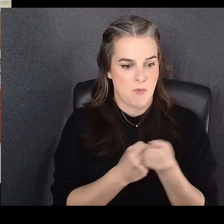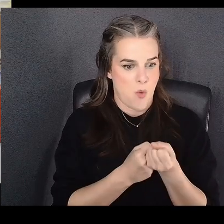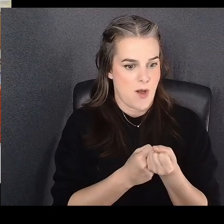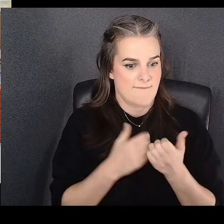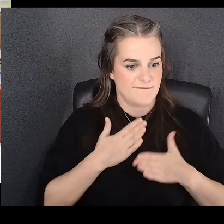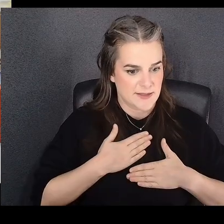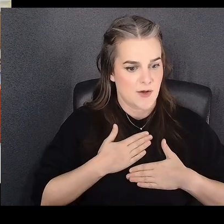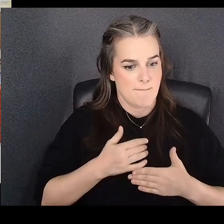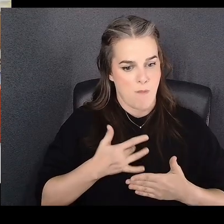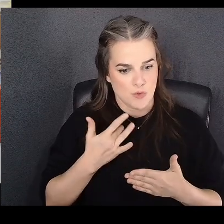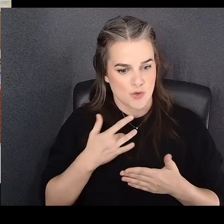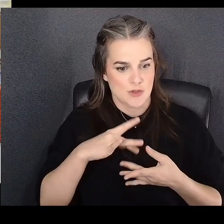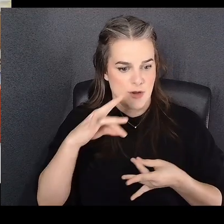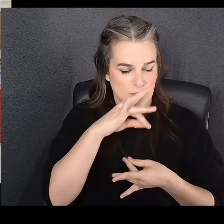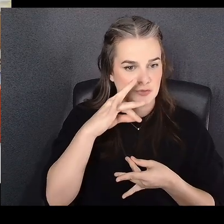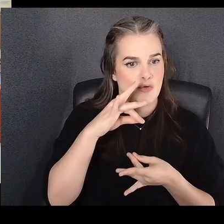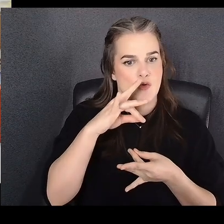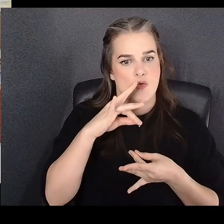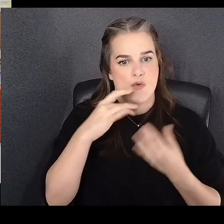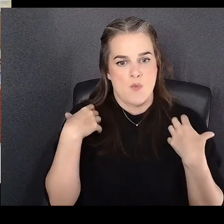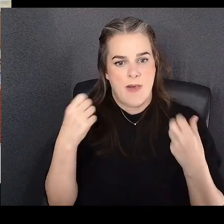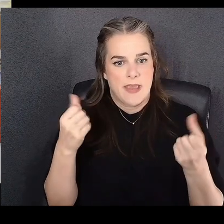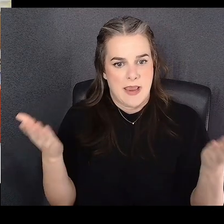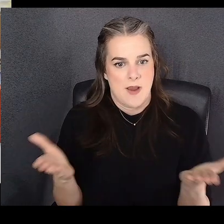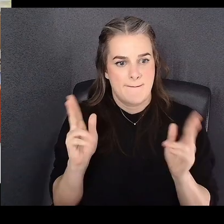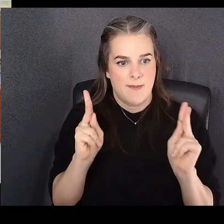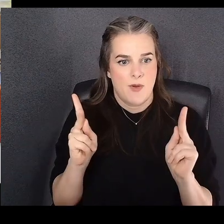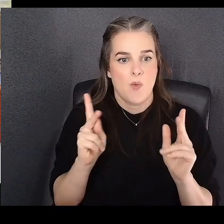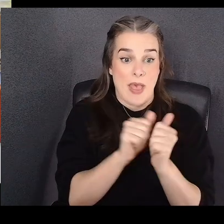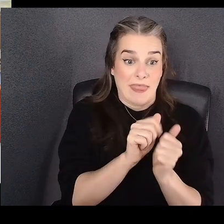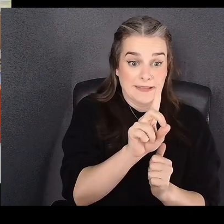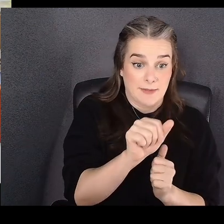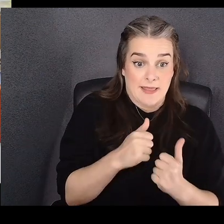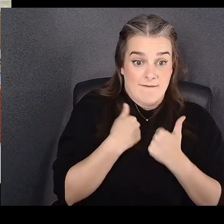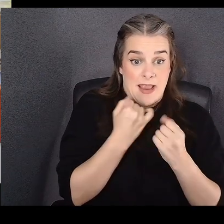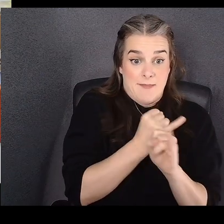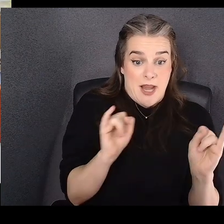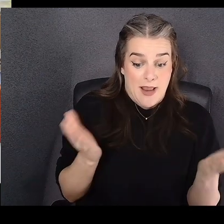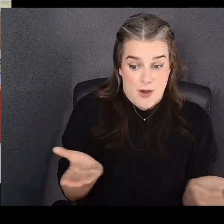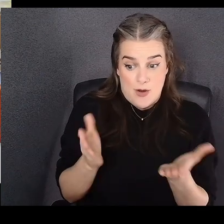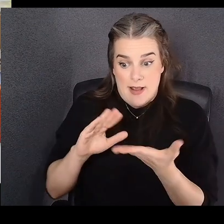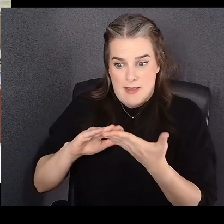with disabilities living independently in the community. So that includes not only our housing services